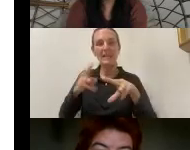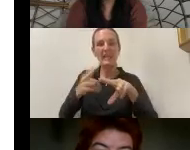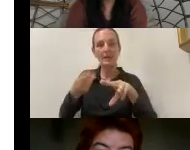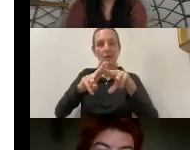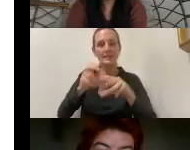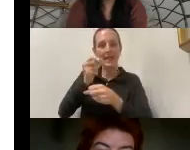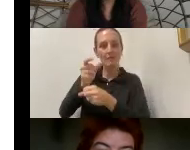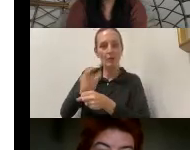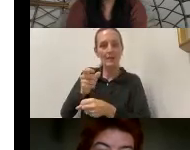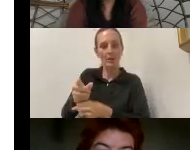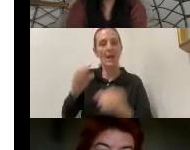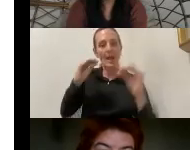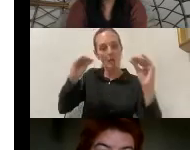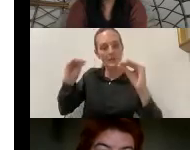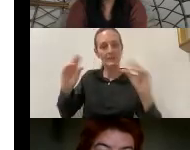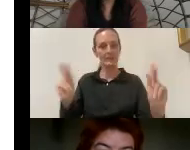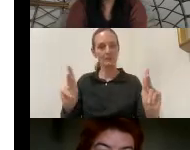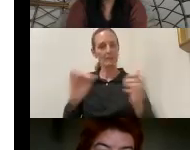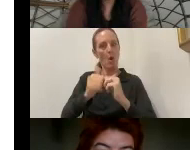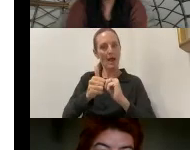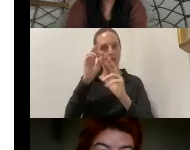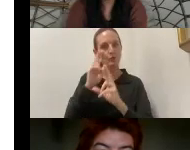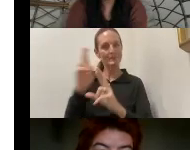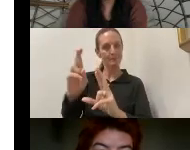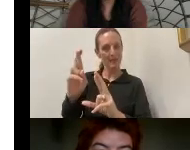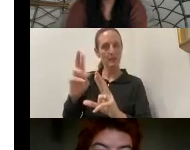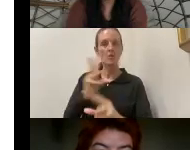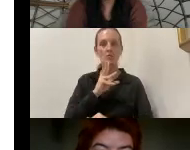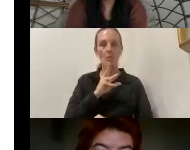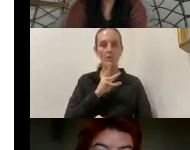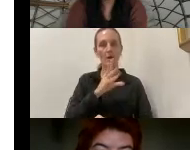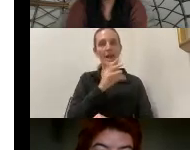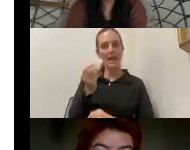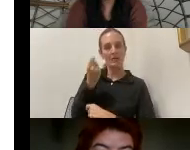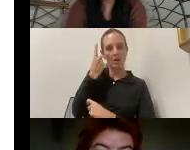to teach everybody on how to respect the waters and understanding what time a year is okay